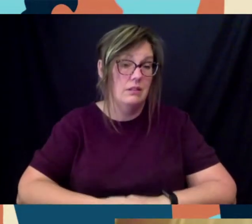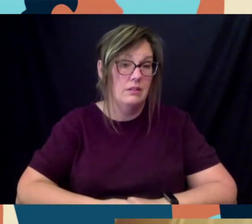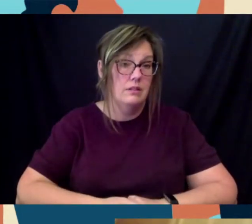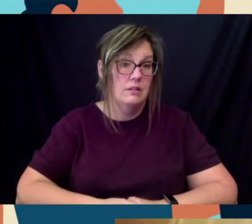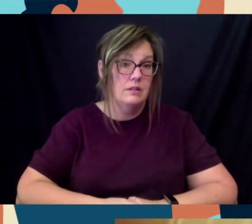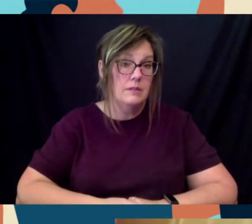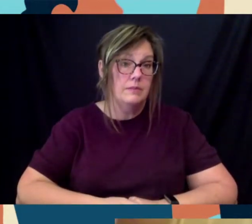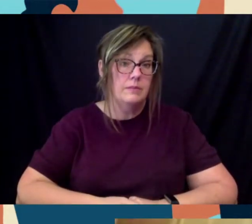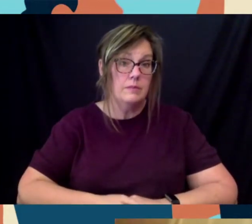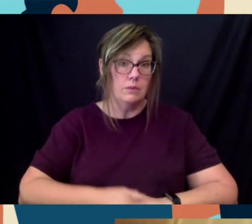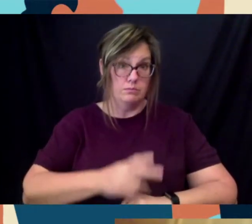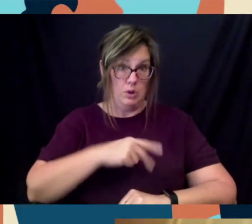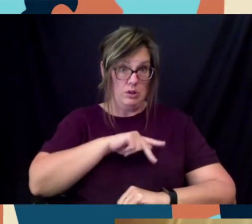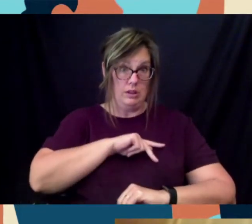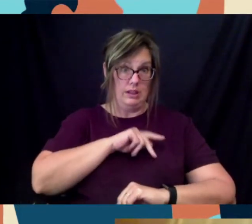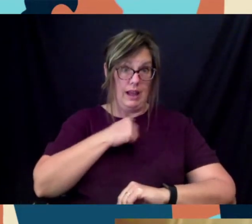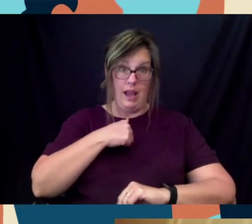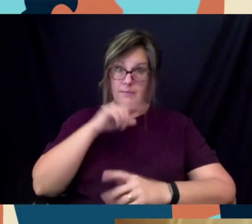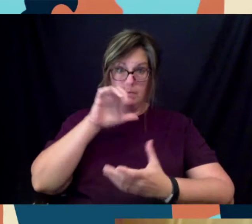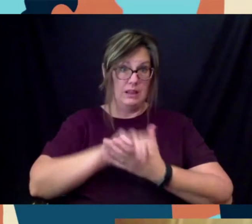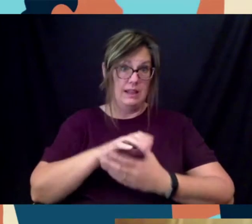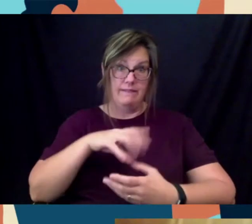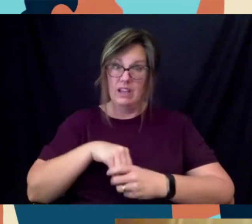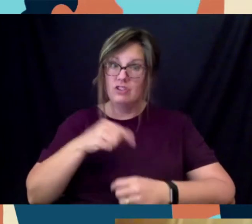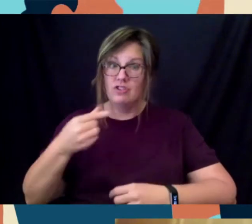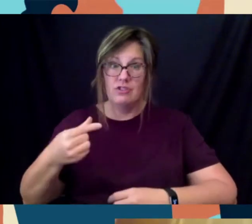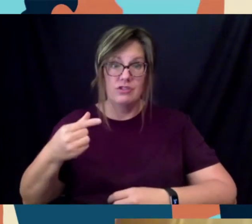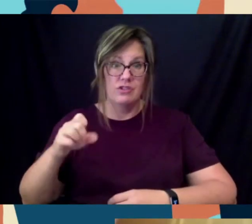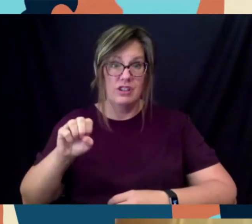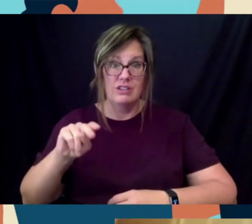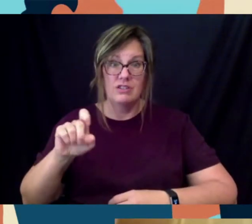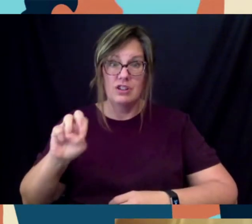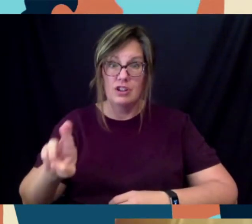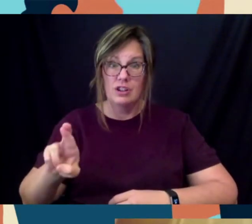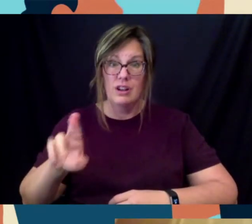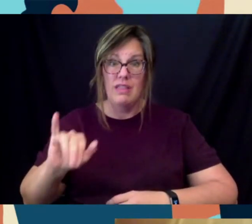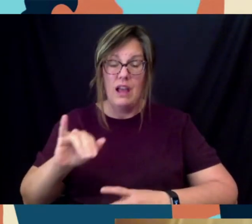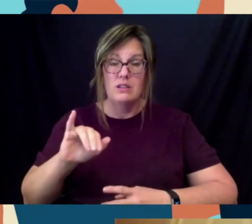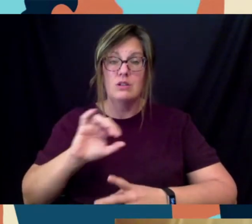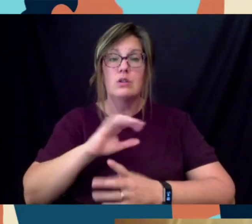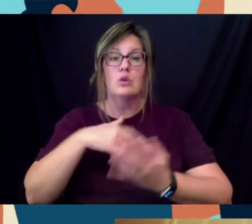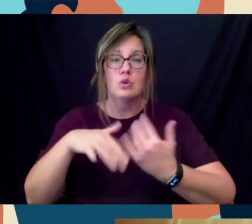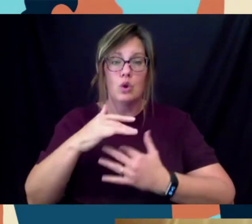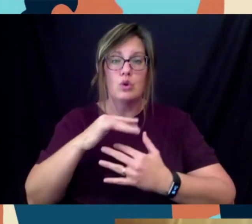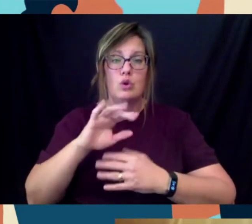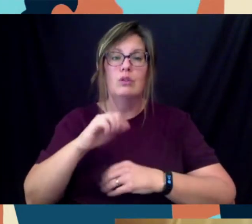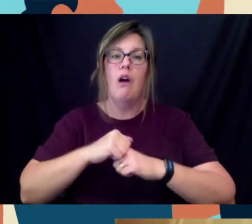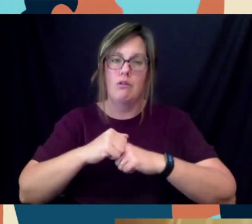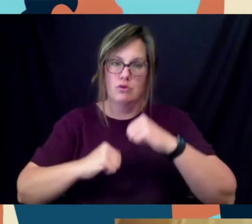i don't really believe in gender i think gender is a social construct and i think that gender is just